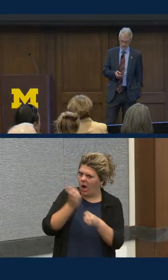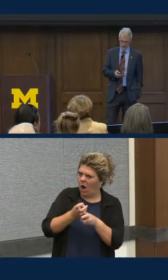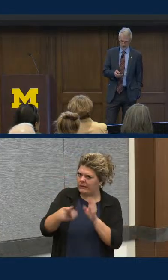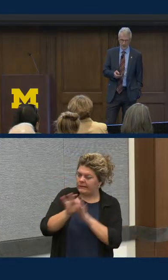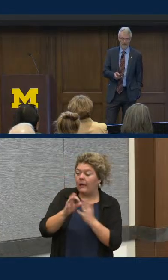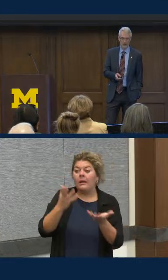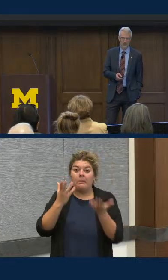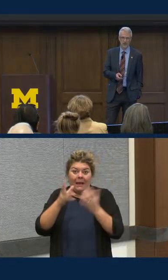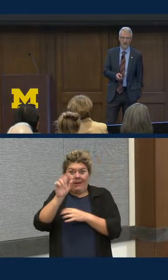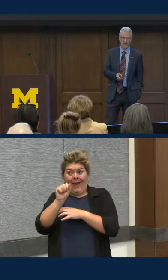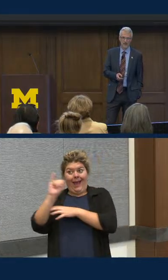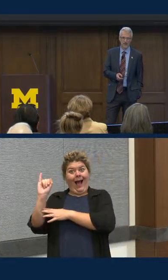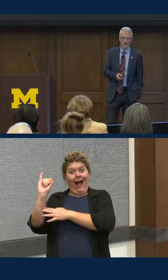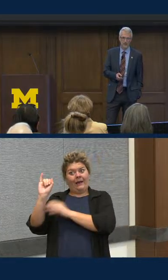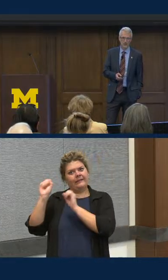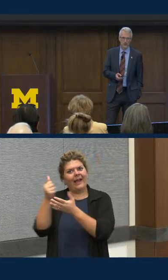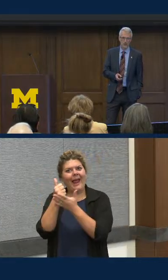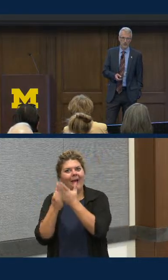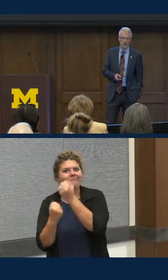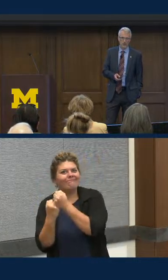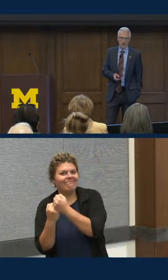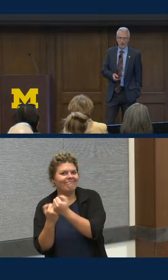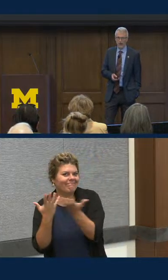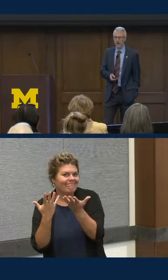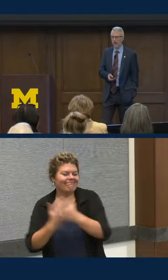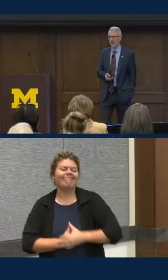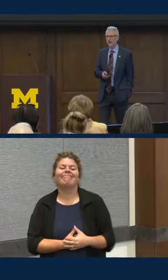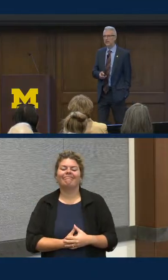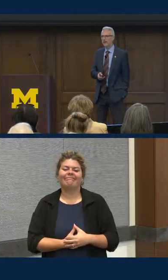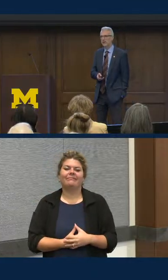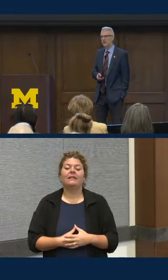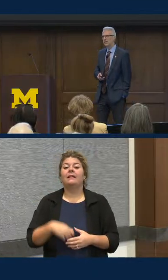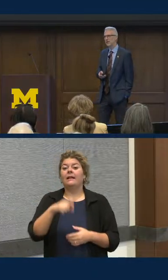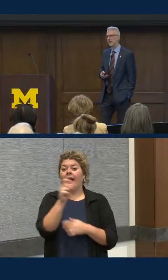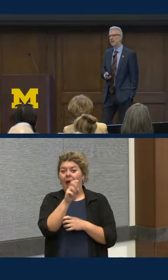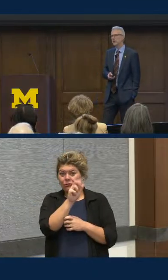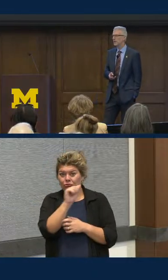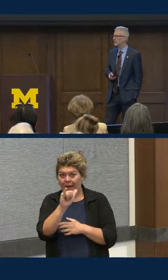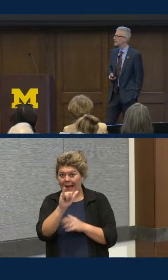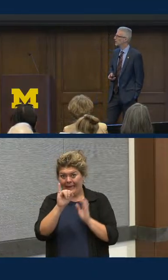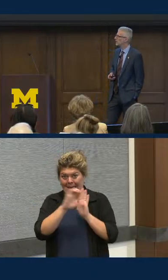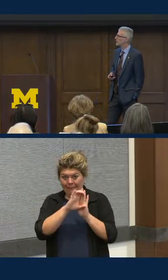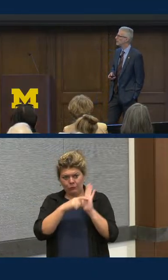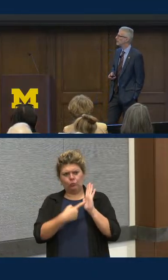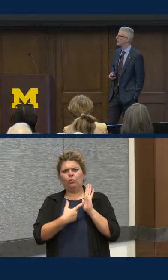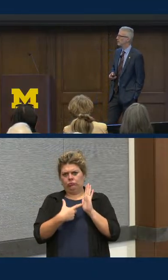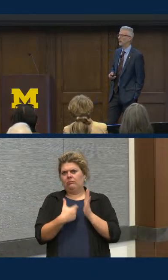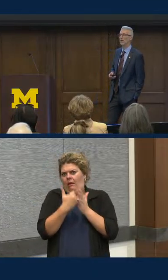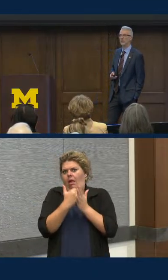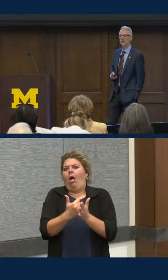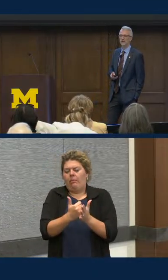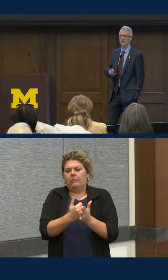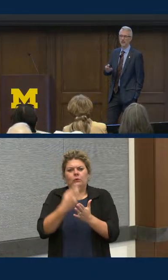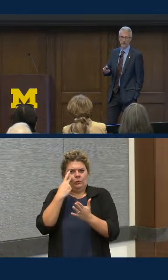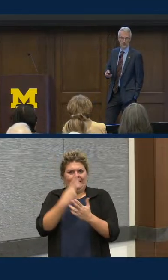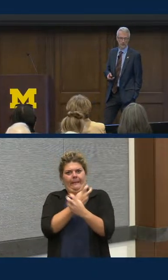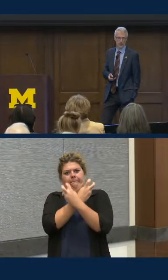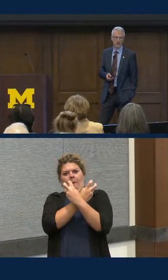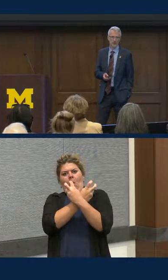setting. Now, x-ray are useful for showing bones and seeing whether